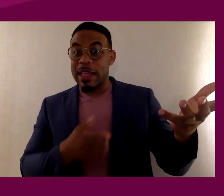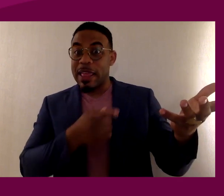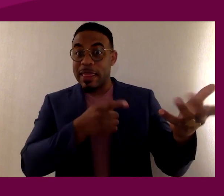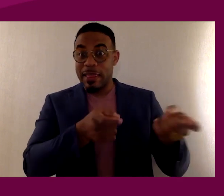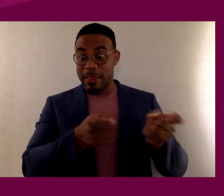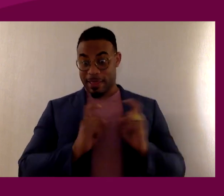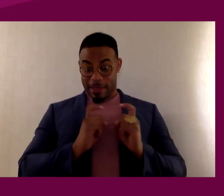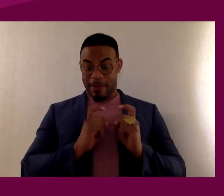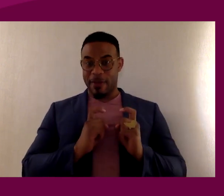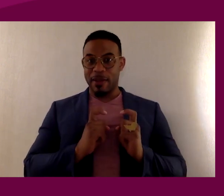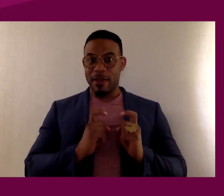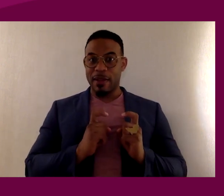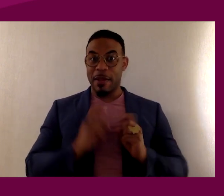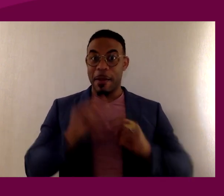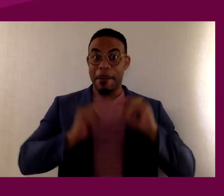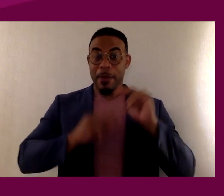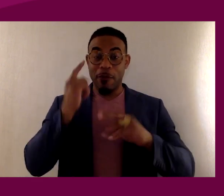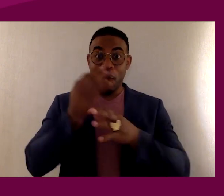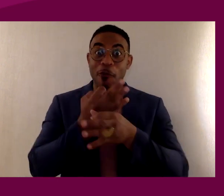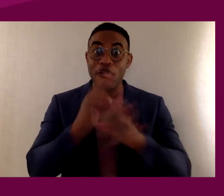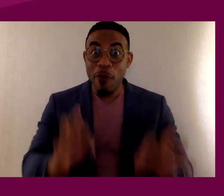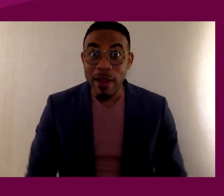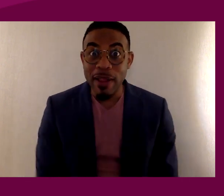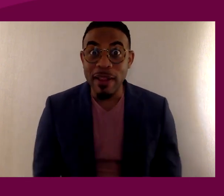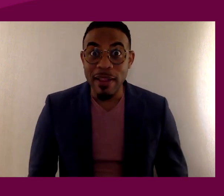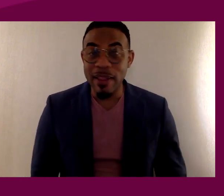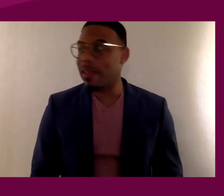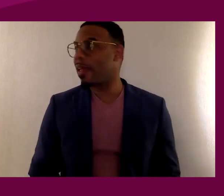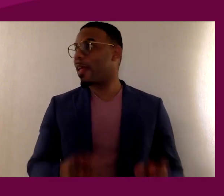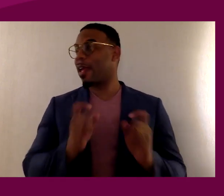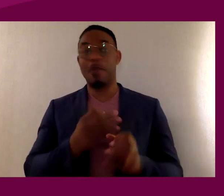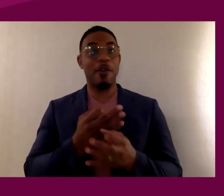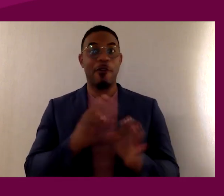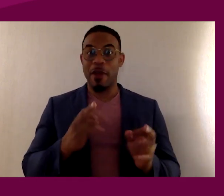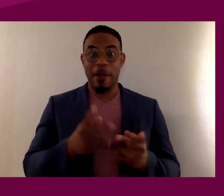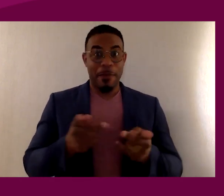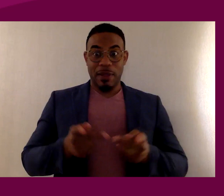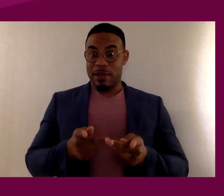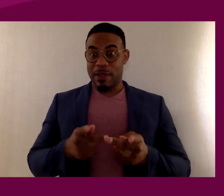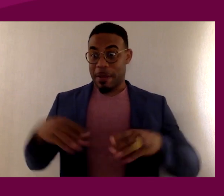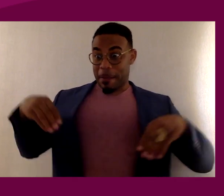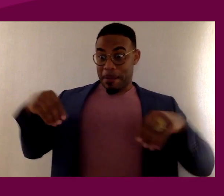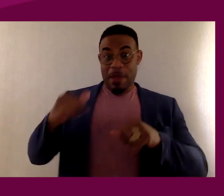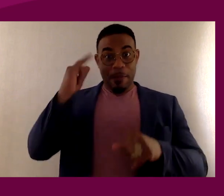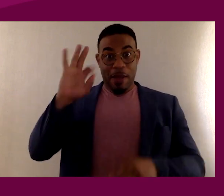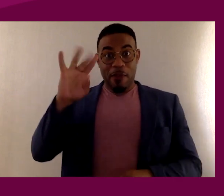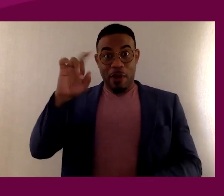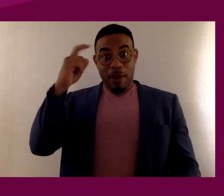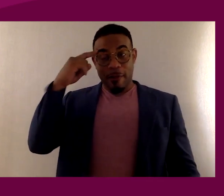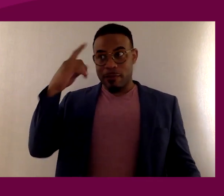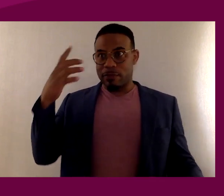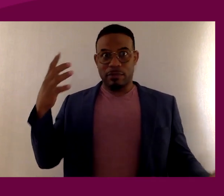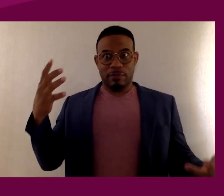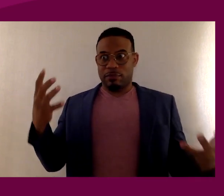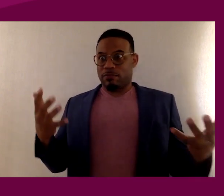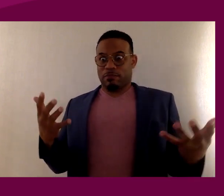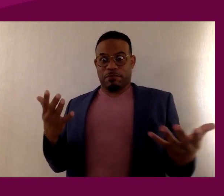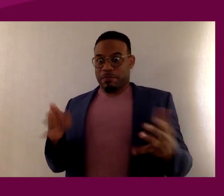city manager and they gave me a building for free and they gave me three positions paid for by the